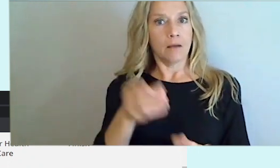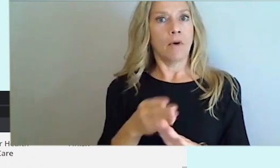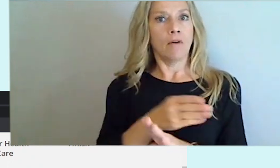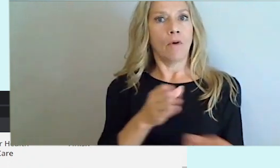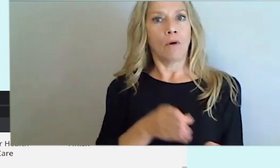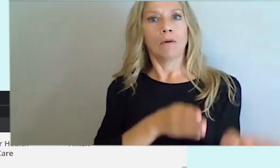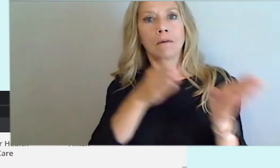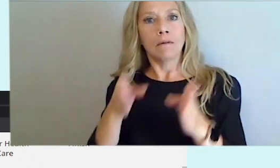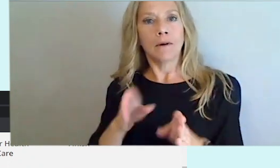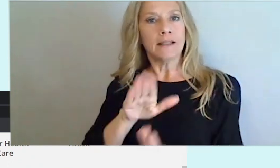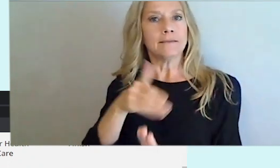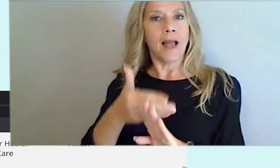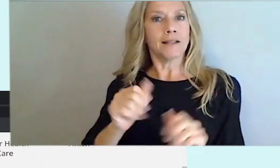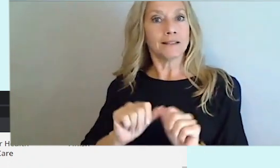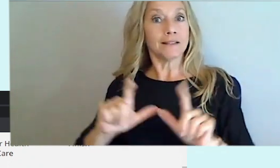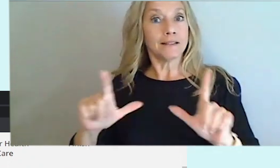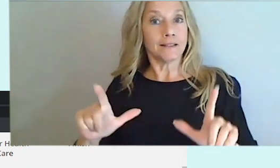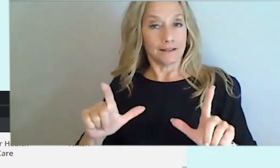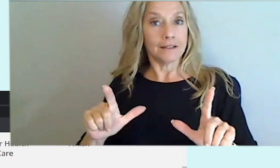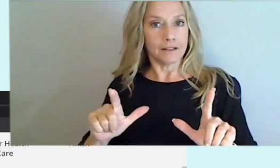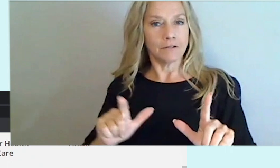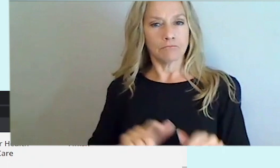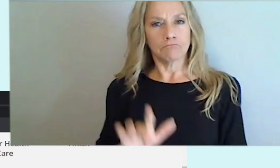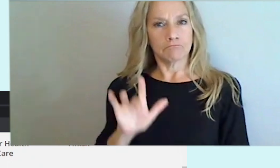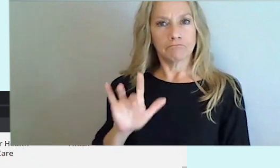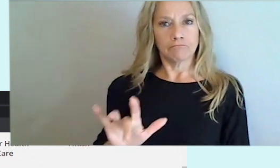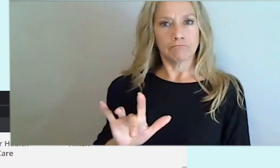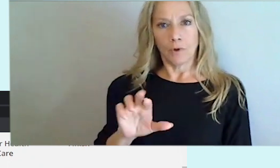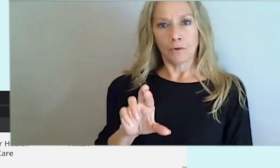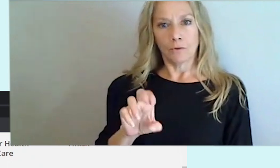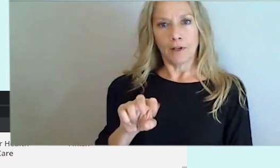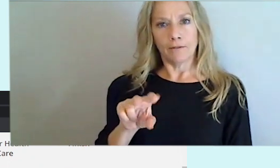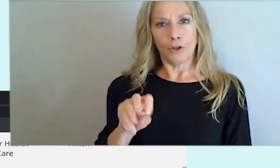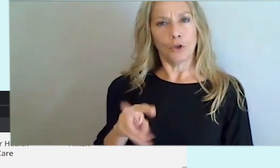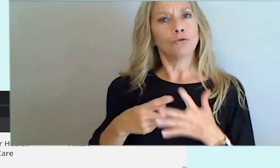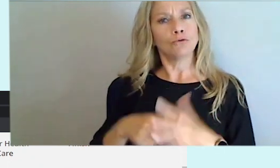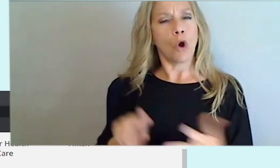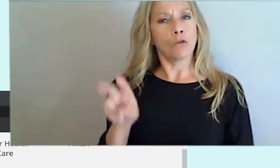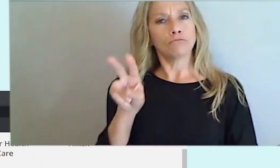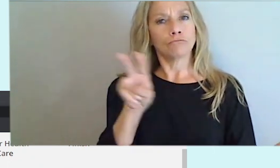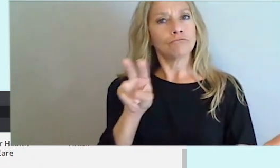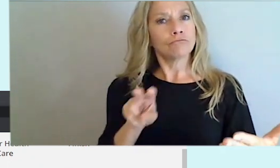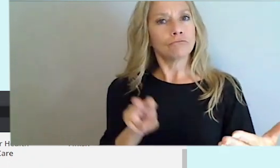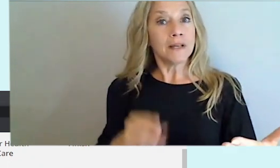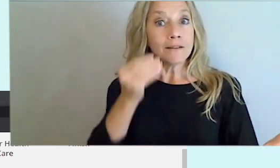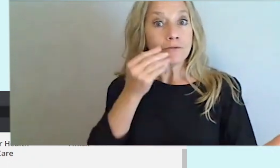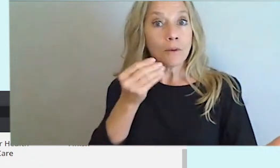Let's click review to begin reviewing the information on this renewal.